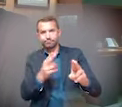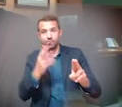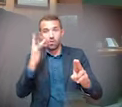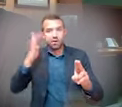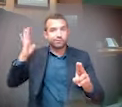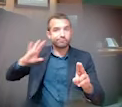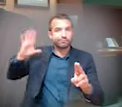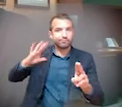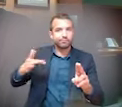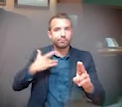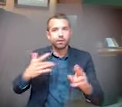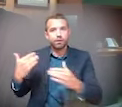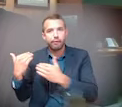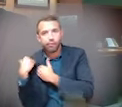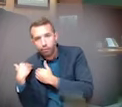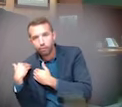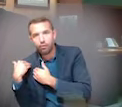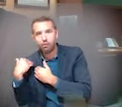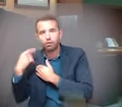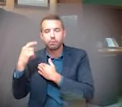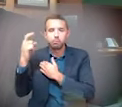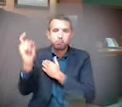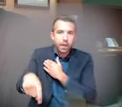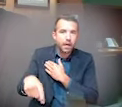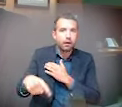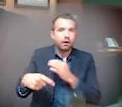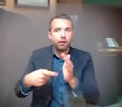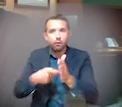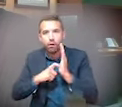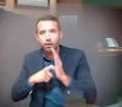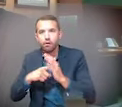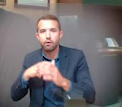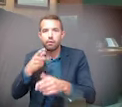of a moral sense of obligation or responsibility. It was the right thing to do.